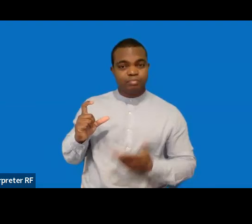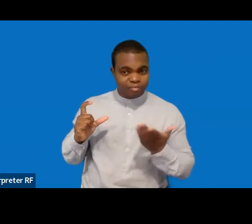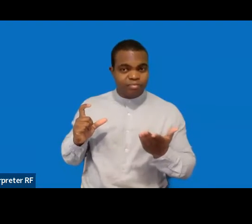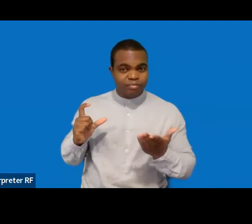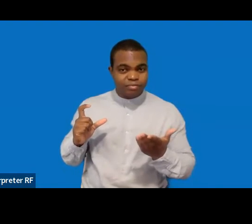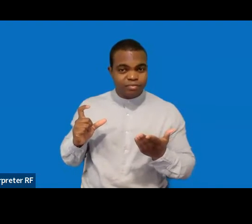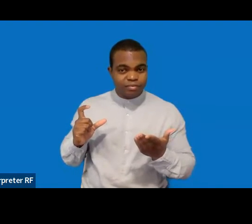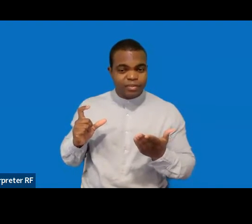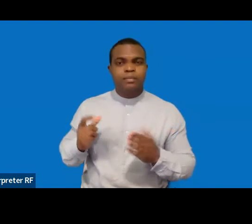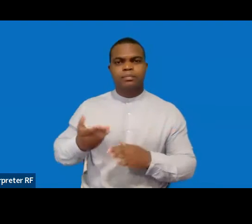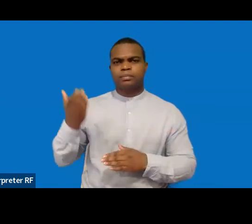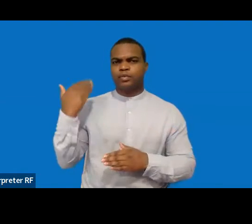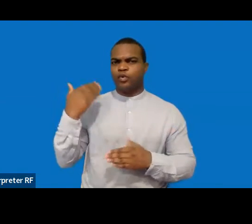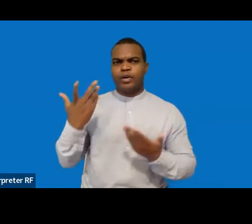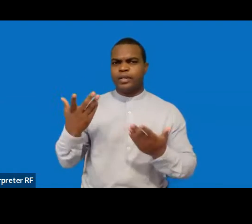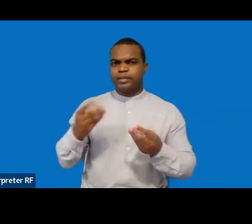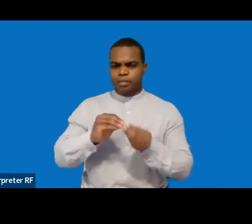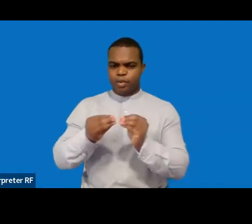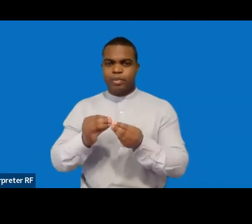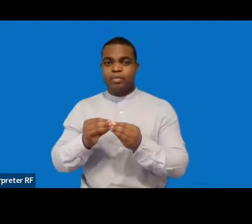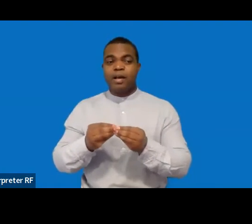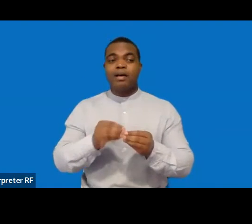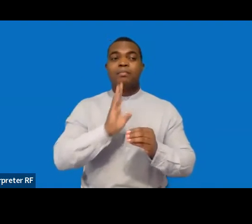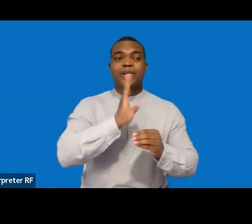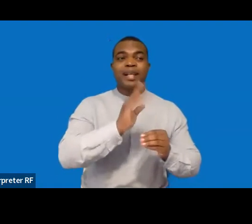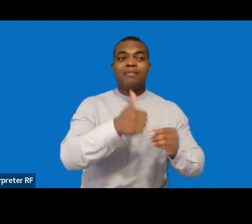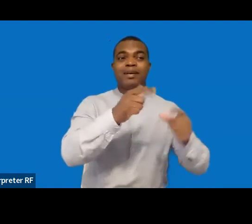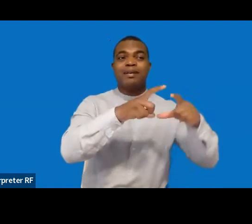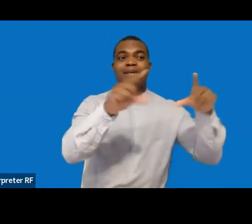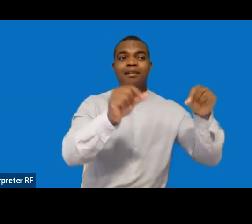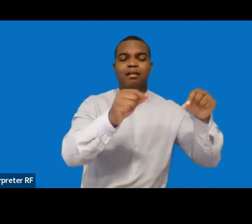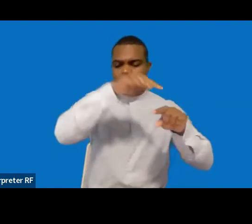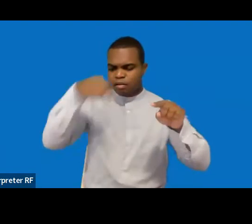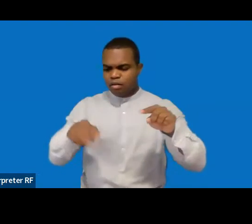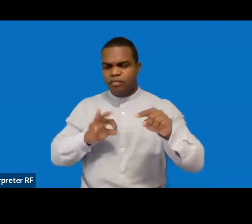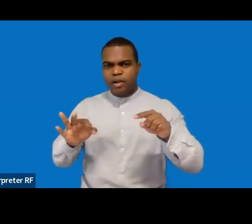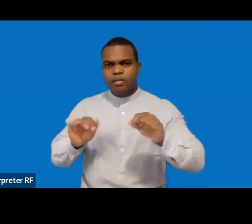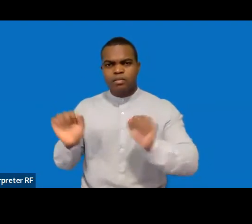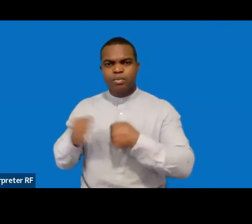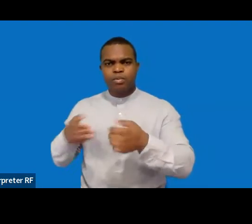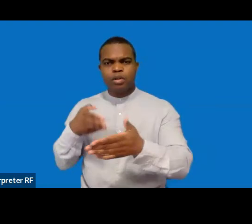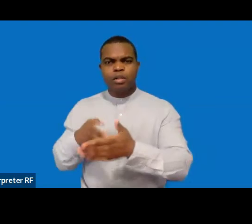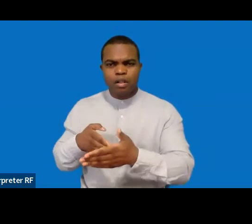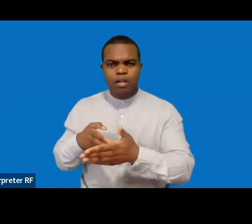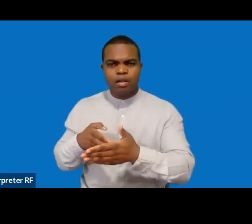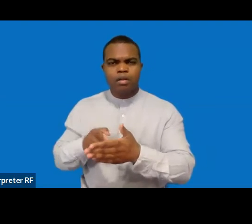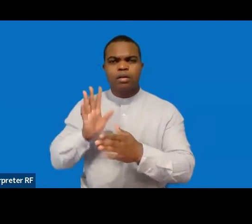It only gave preferential access to culture, leisure and sport. On top of it, it was voluntary.